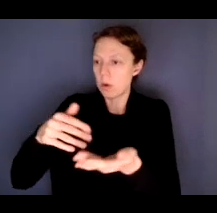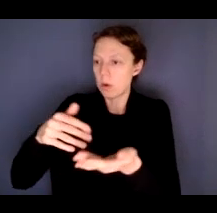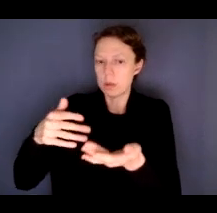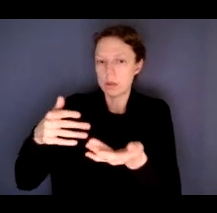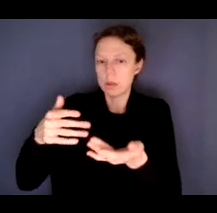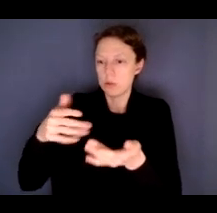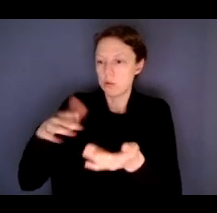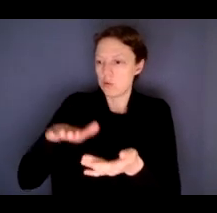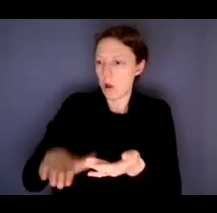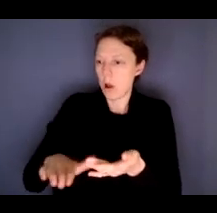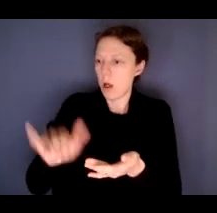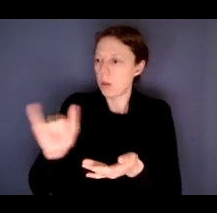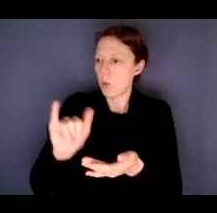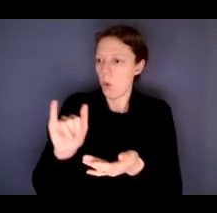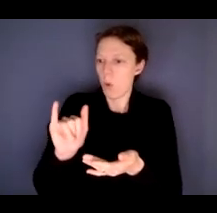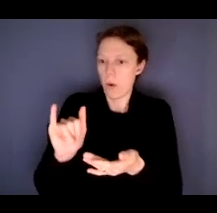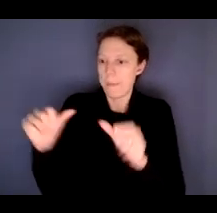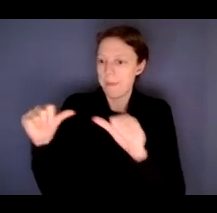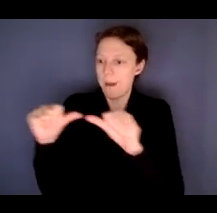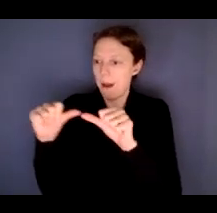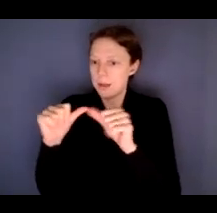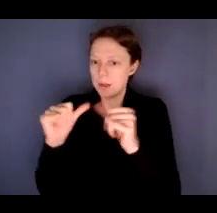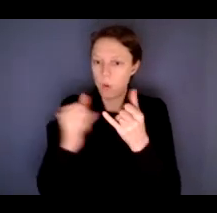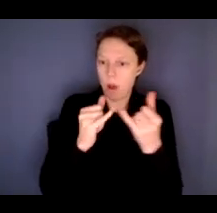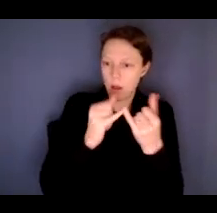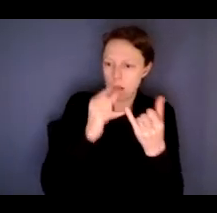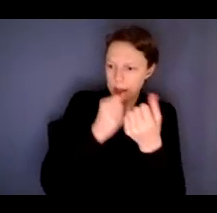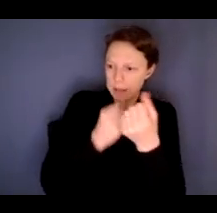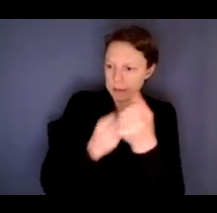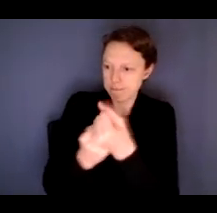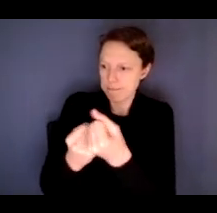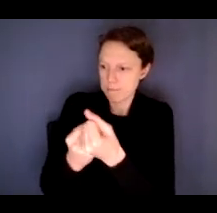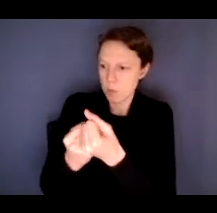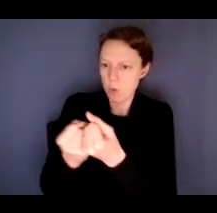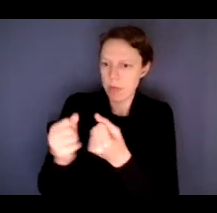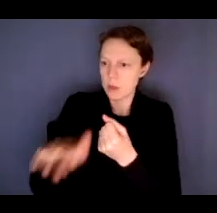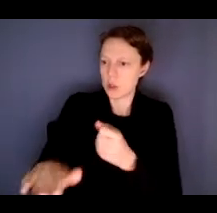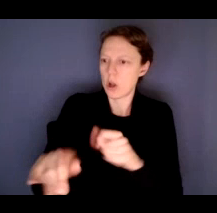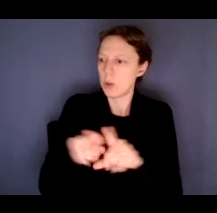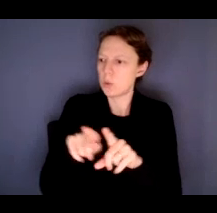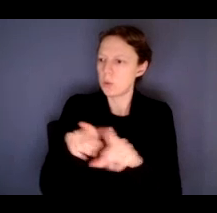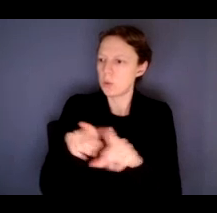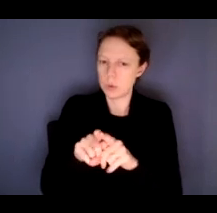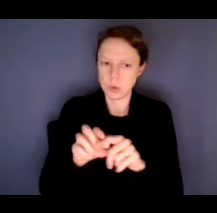particularly involved aunty or uncle might support the child with. This section enables those people